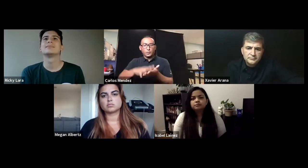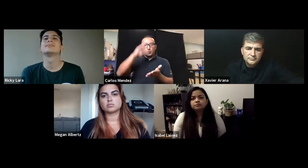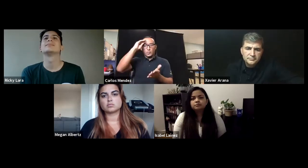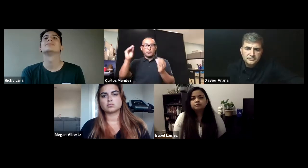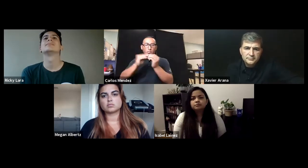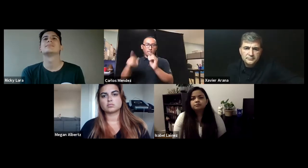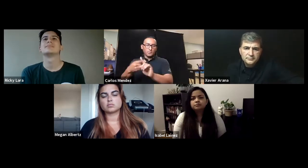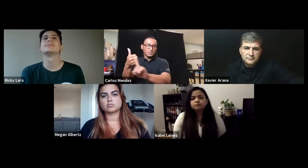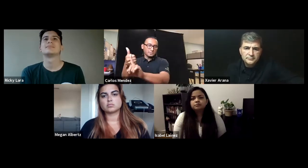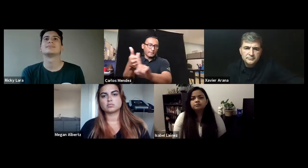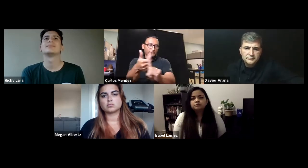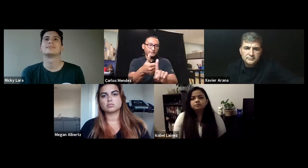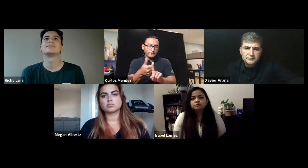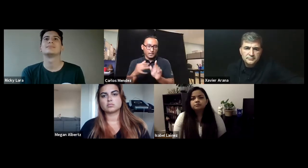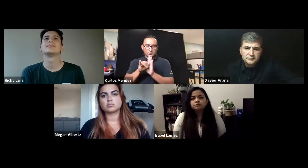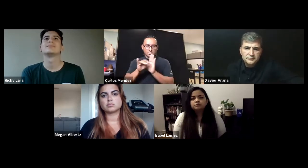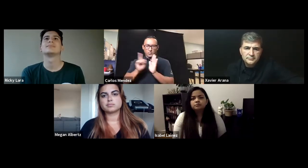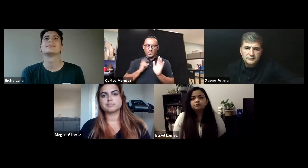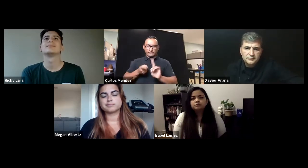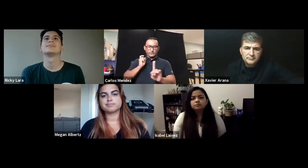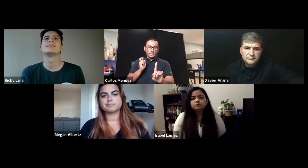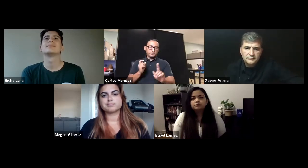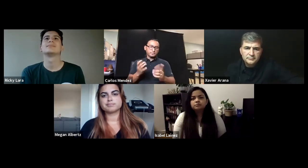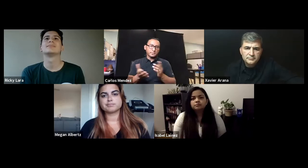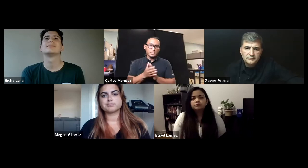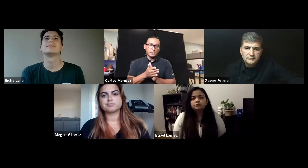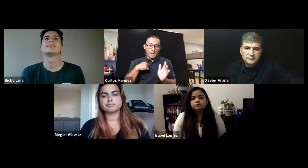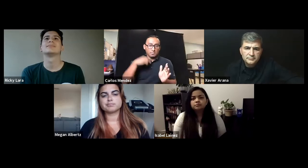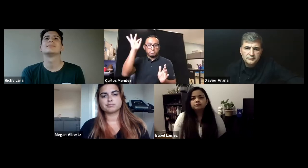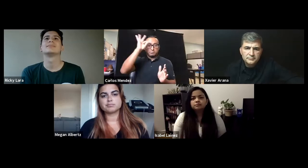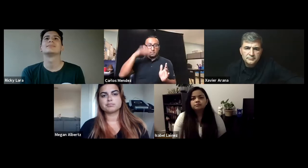I saw the, um... I learned more about it, and I learned that,